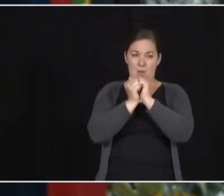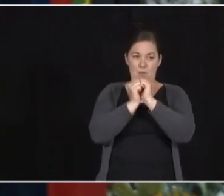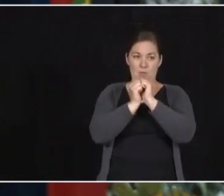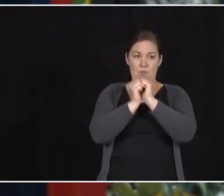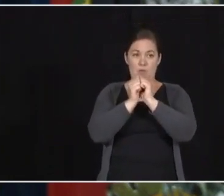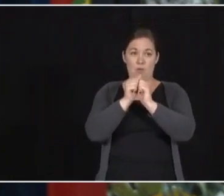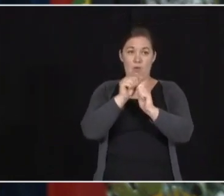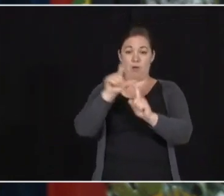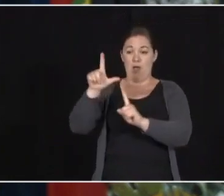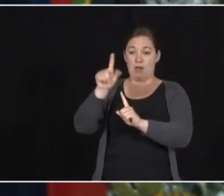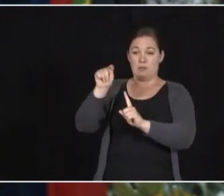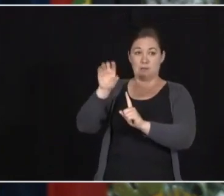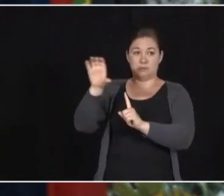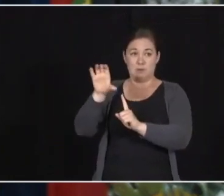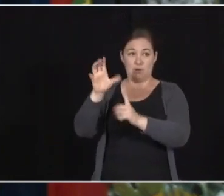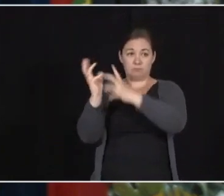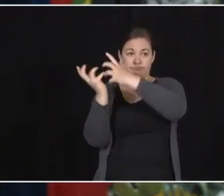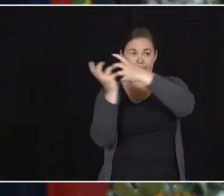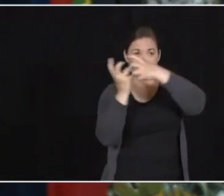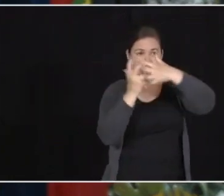the nature of how we integrate long-term care into our communities, with our acute care systems.